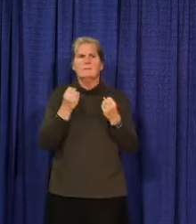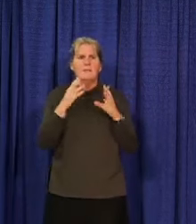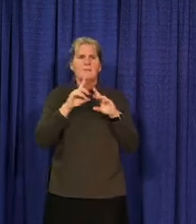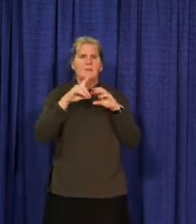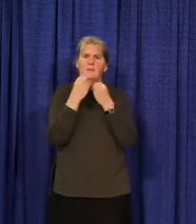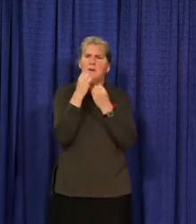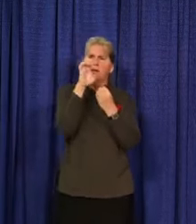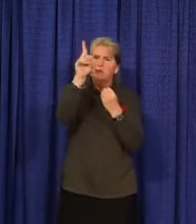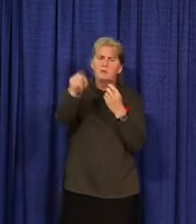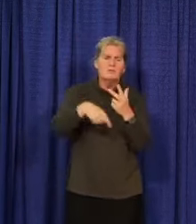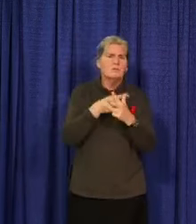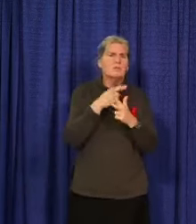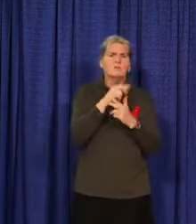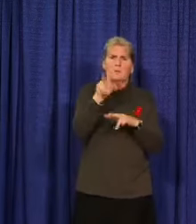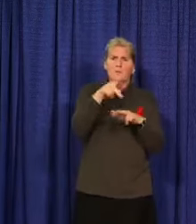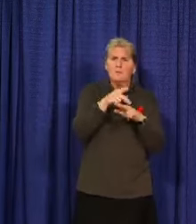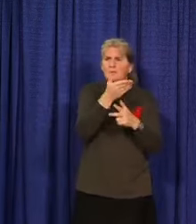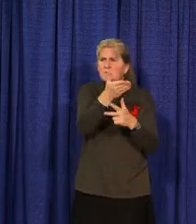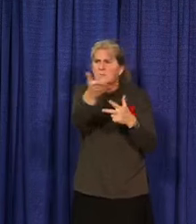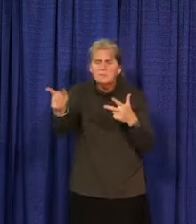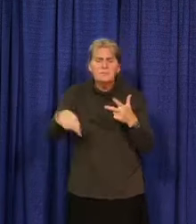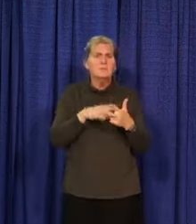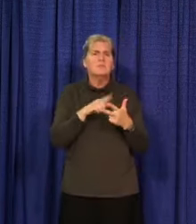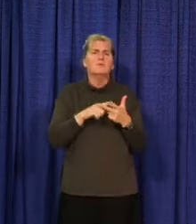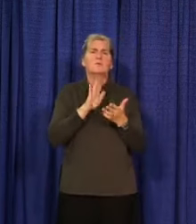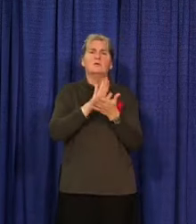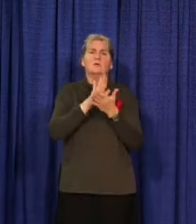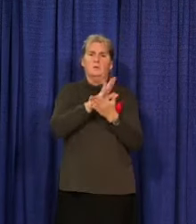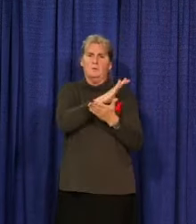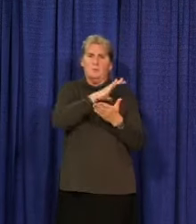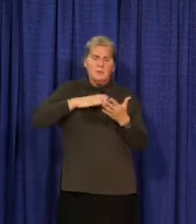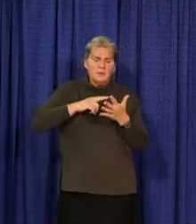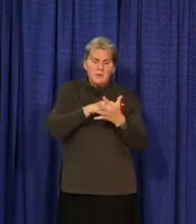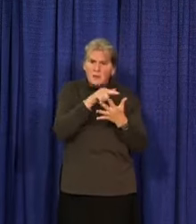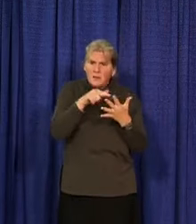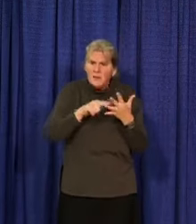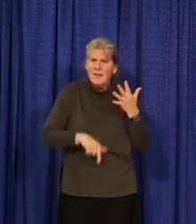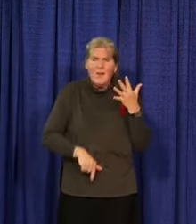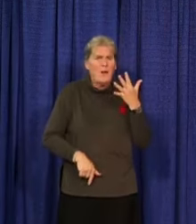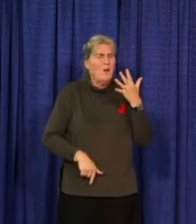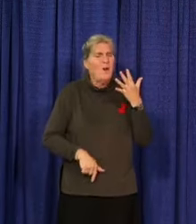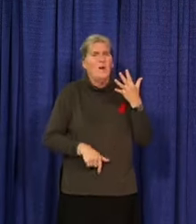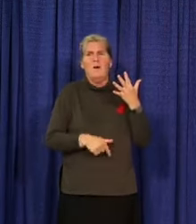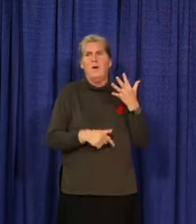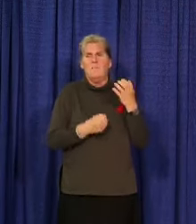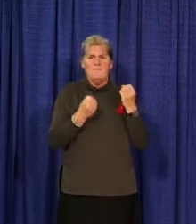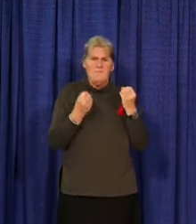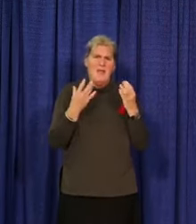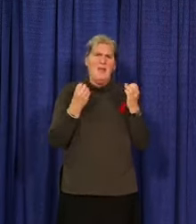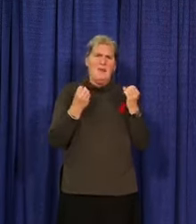many within the Department of Education, the principles, school councils, but it will be